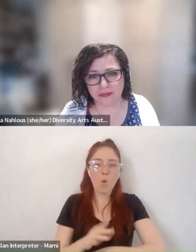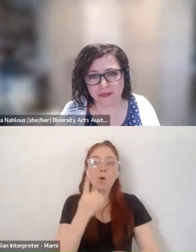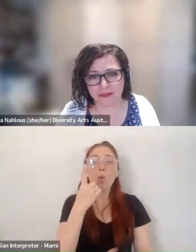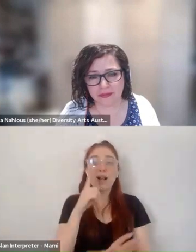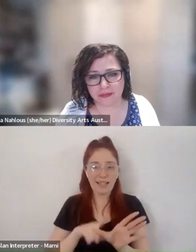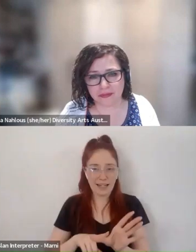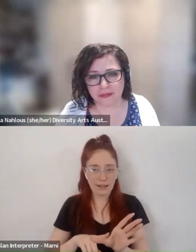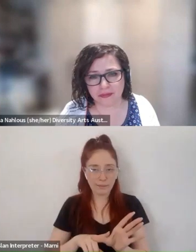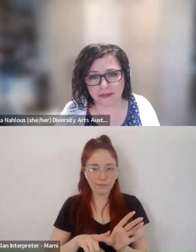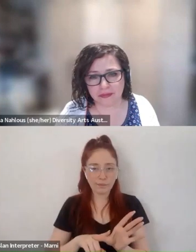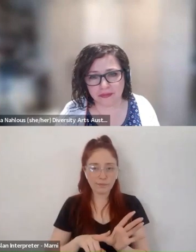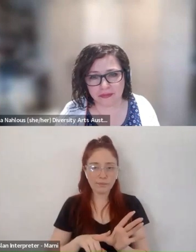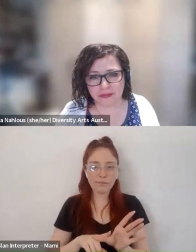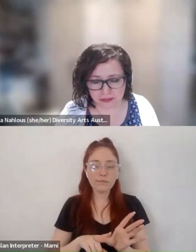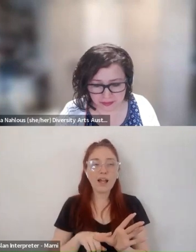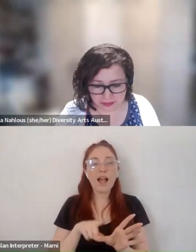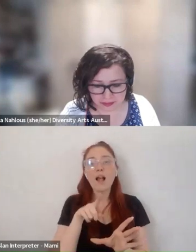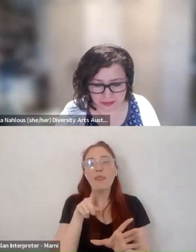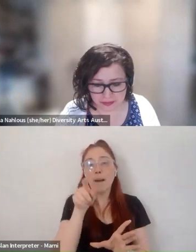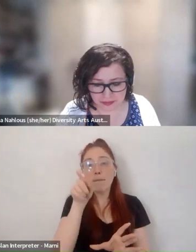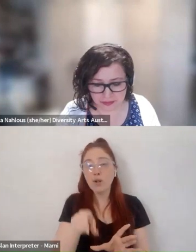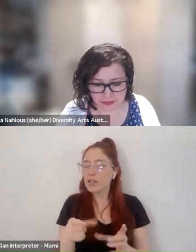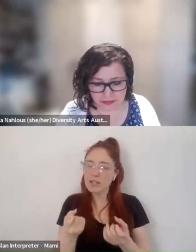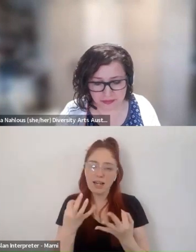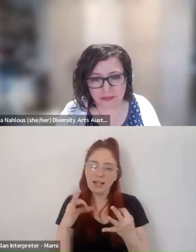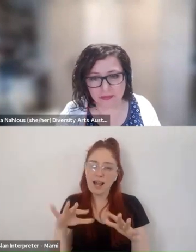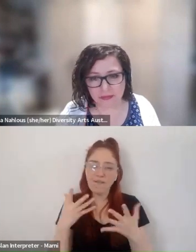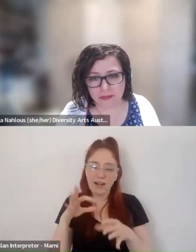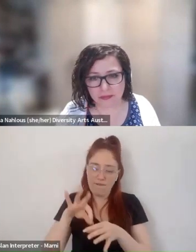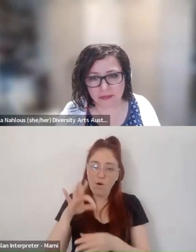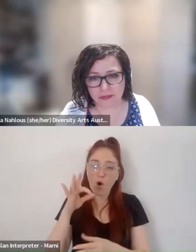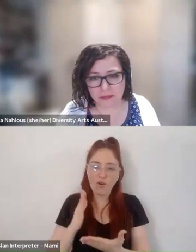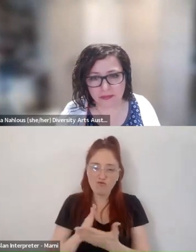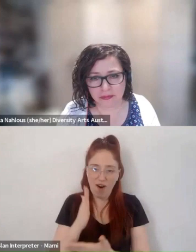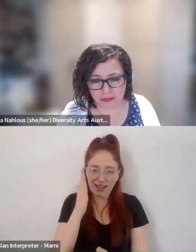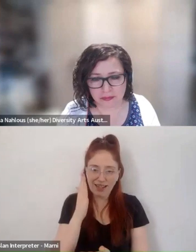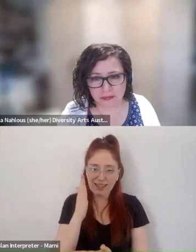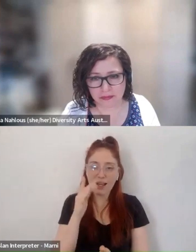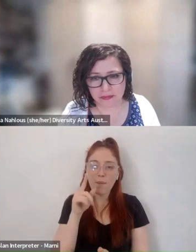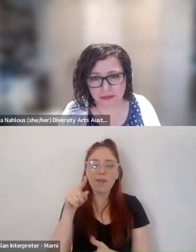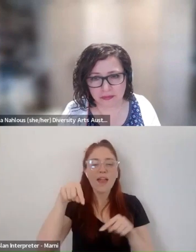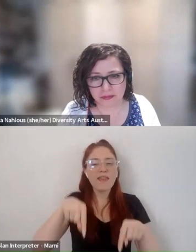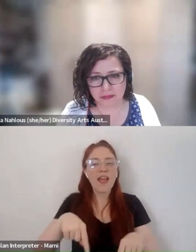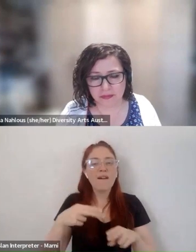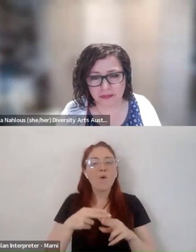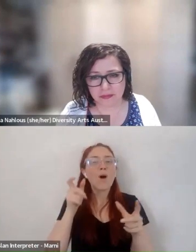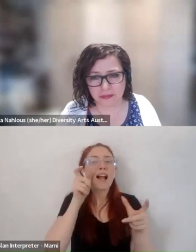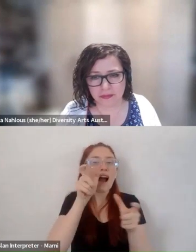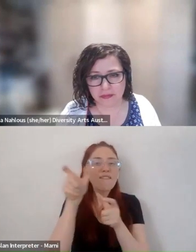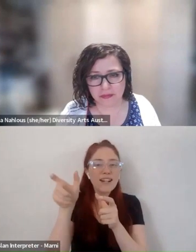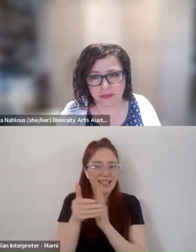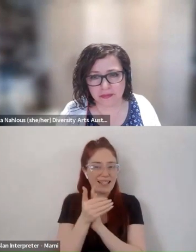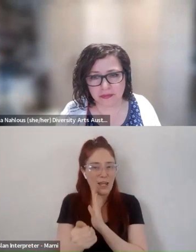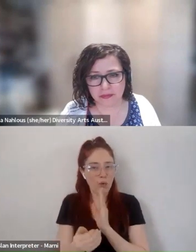voting rights, but they are there essentially to learn governance skills. Because they're often coming from